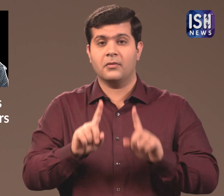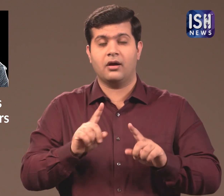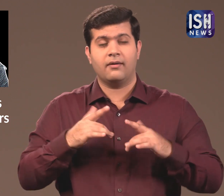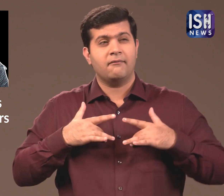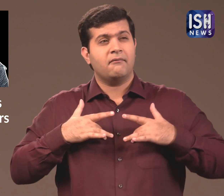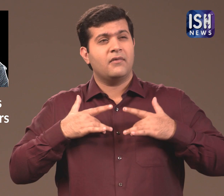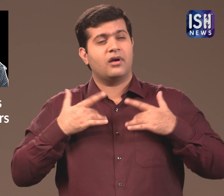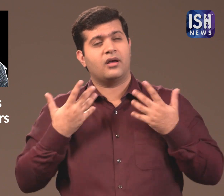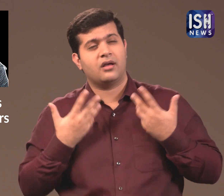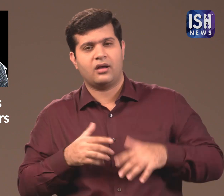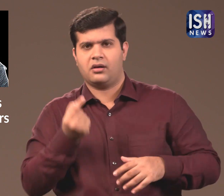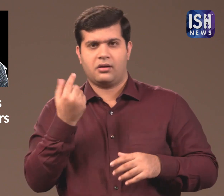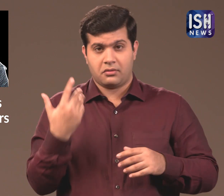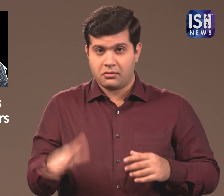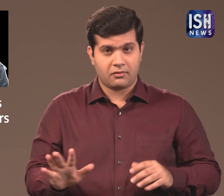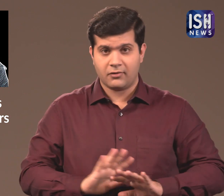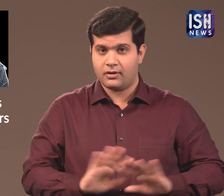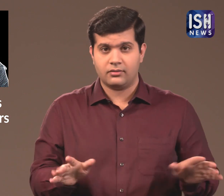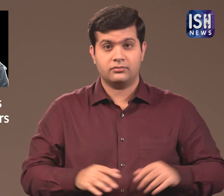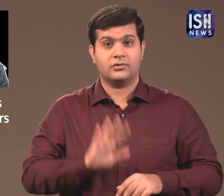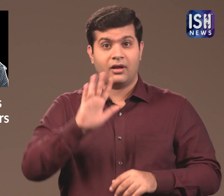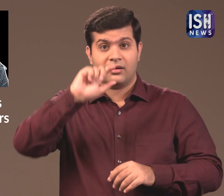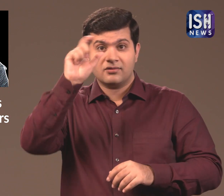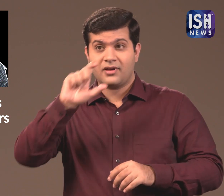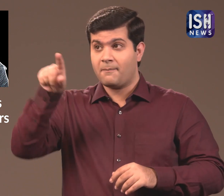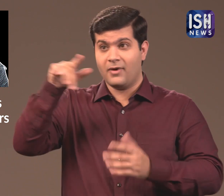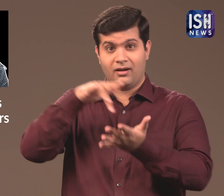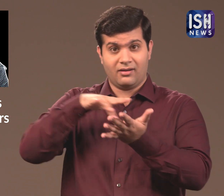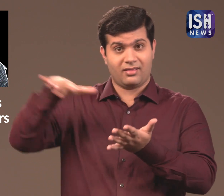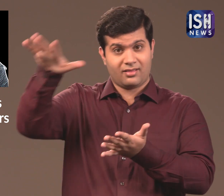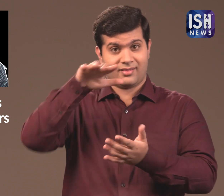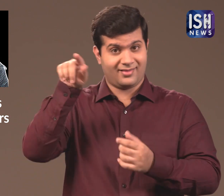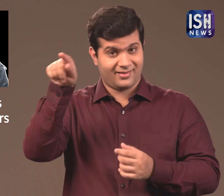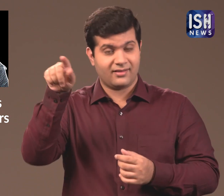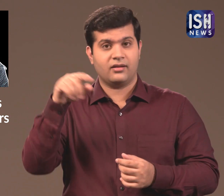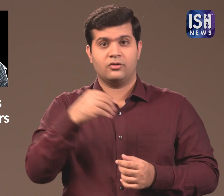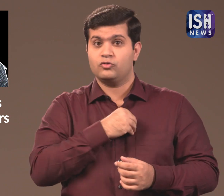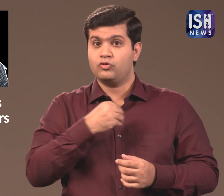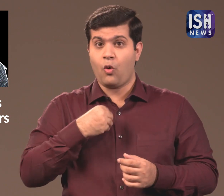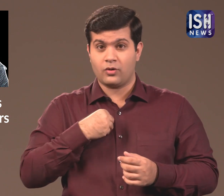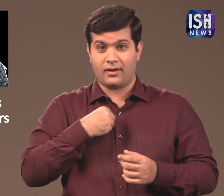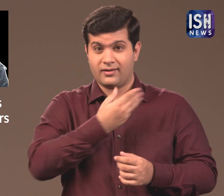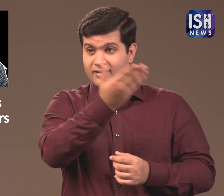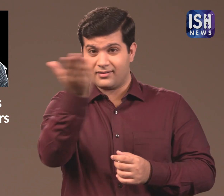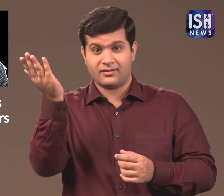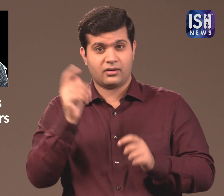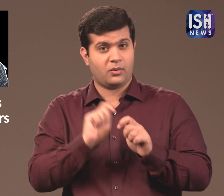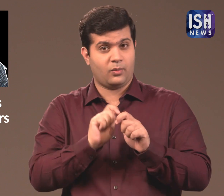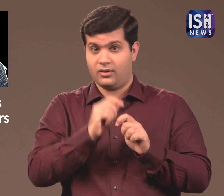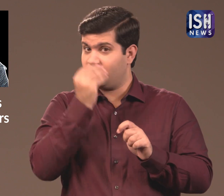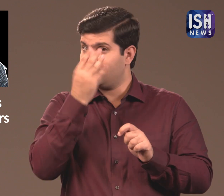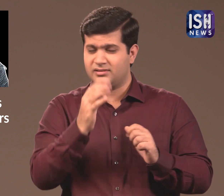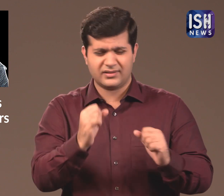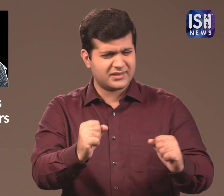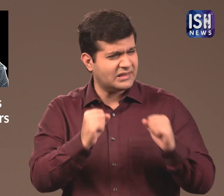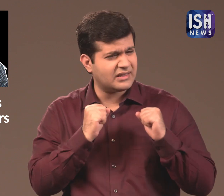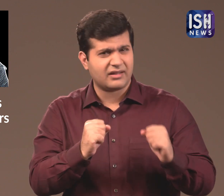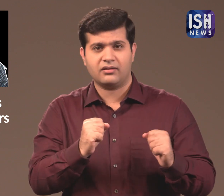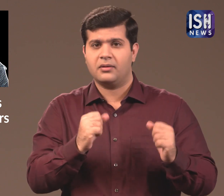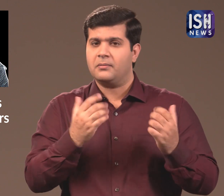but he never feels tired. In Nepal a doctor's job is not easy, it is very difficult.